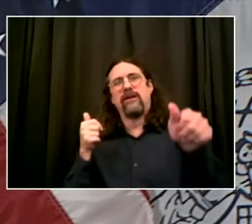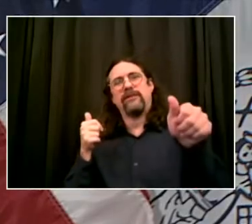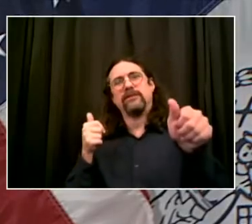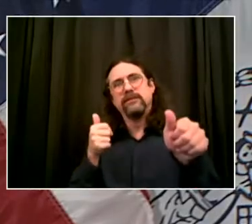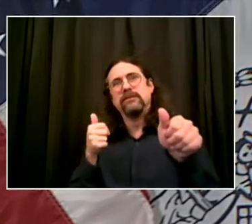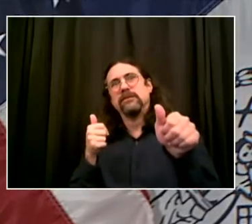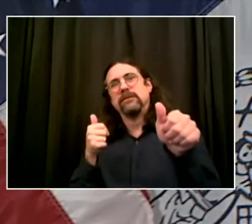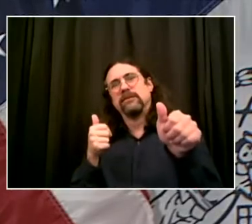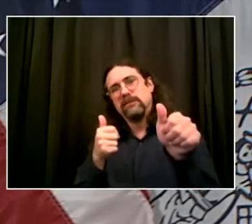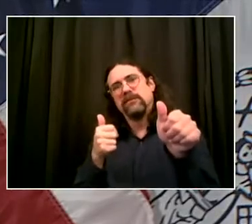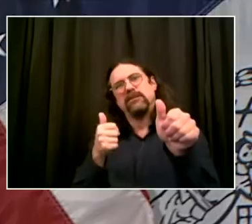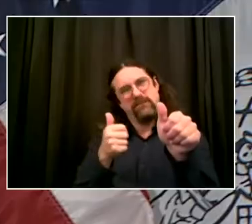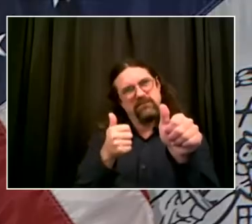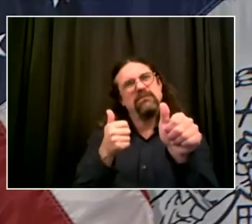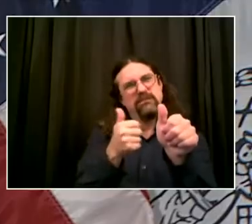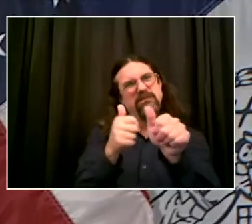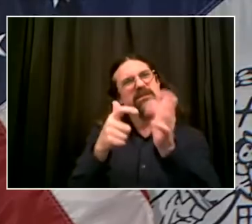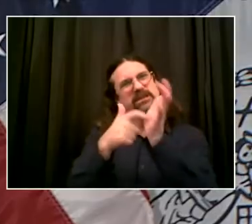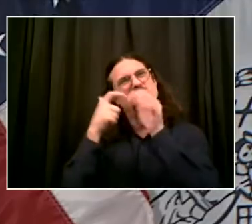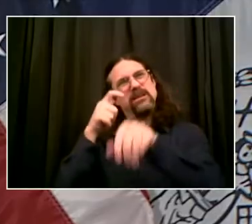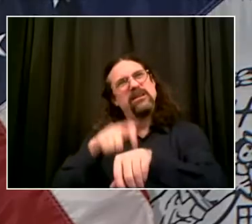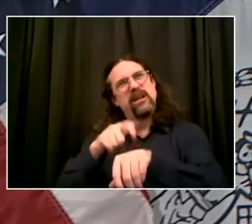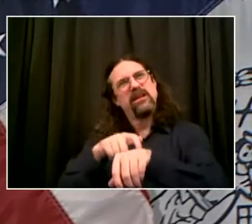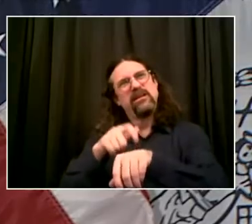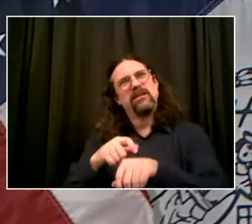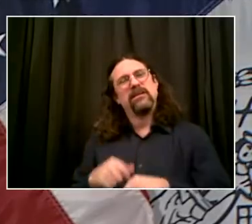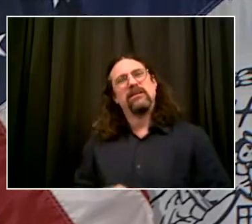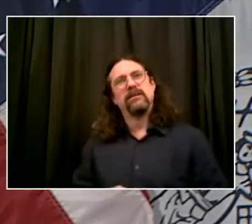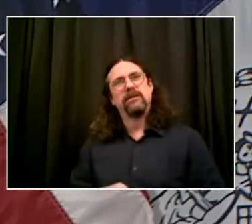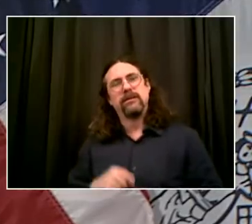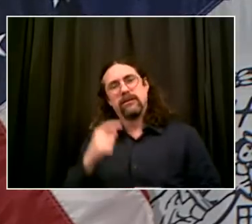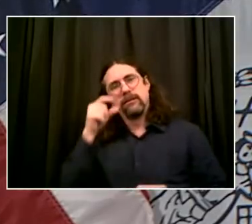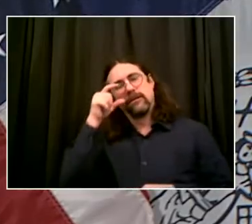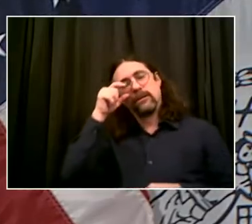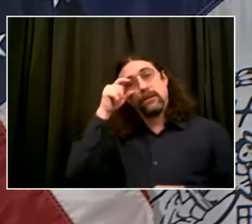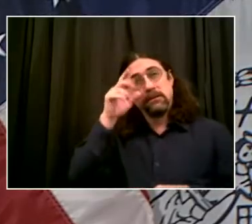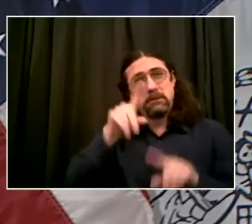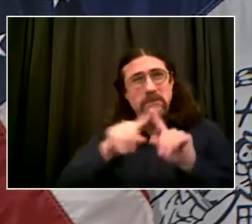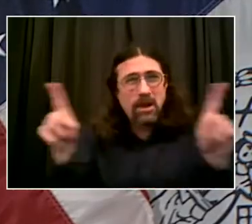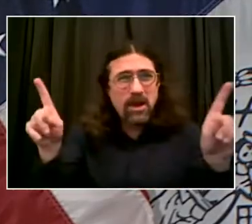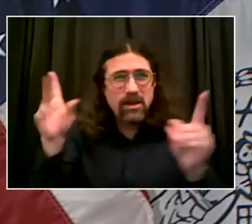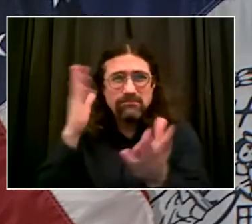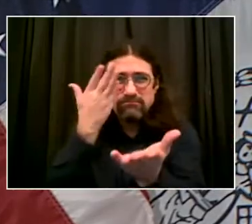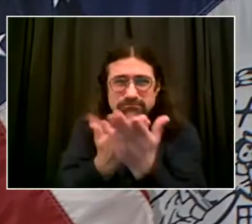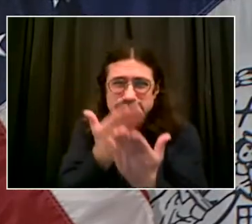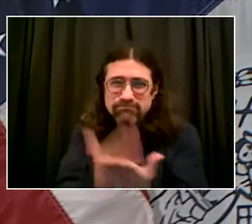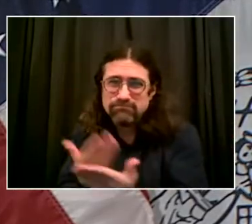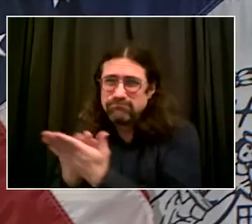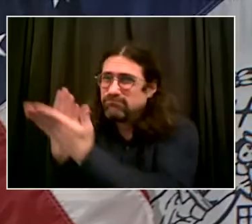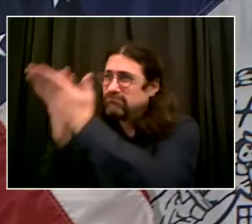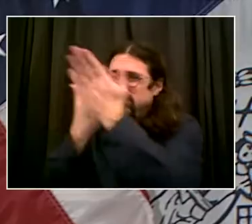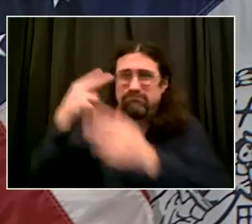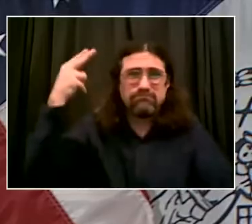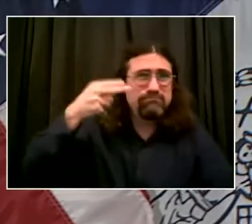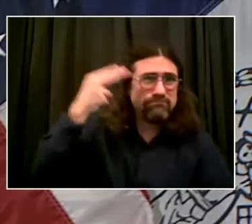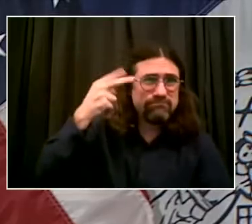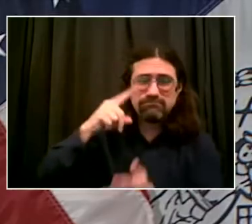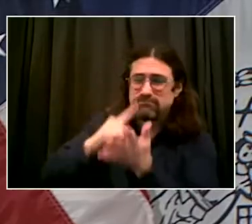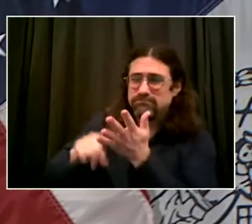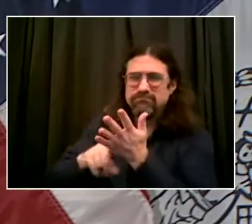SETBACK A AD NTHEN